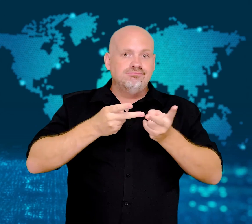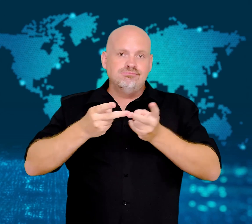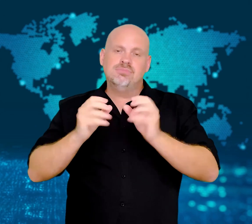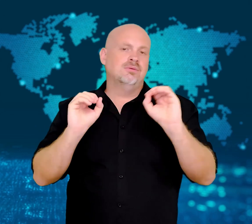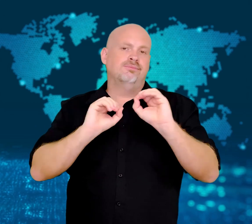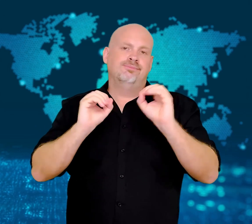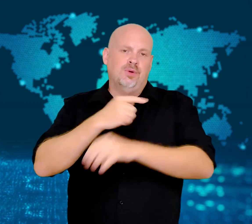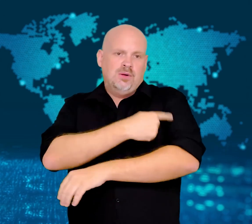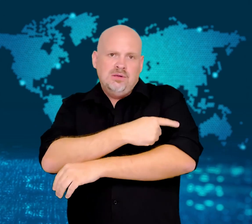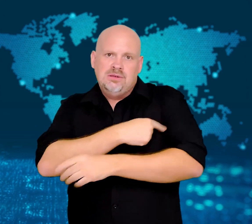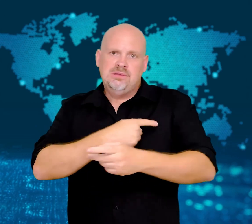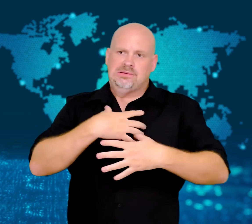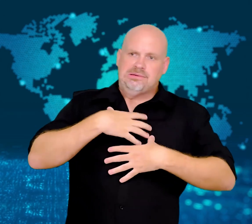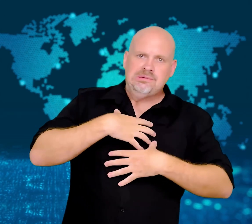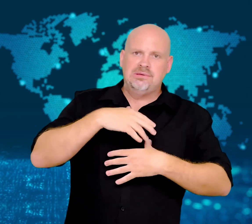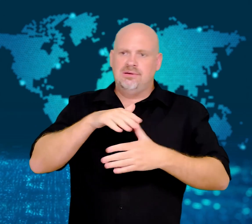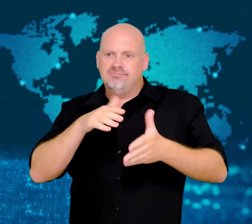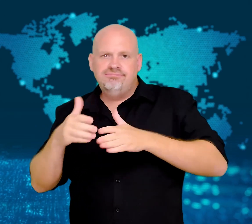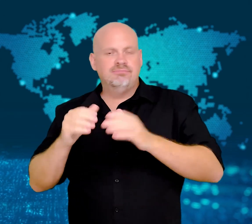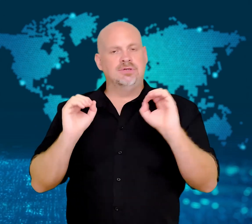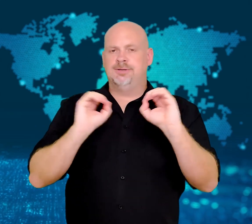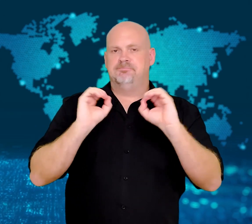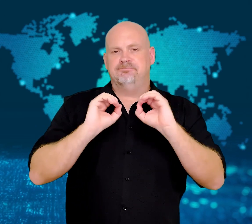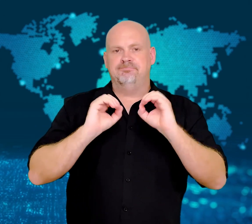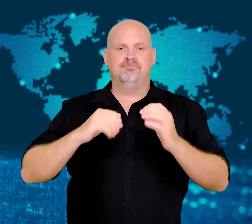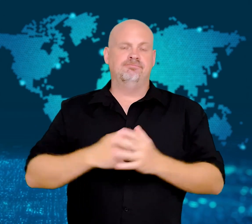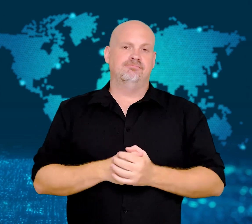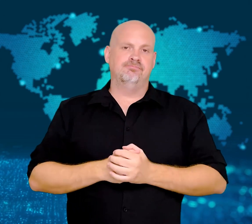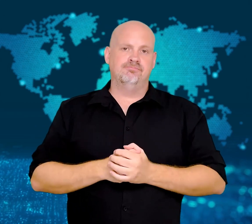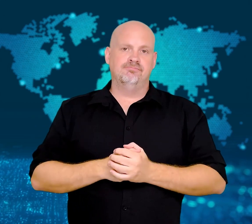None of the crew was injured.